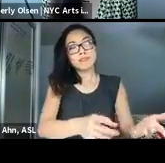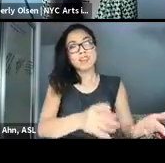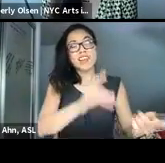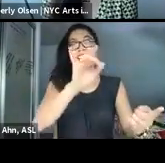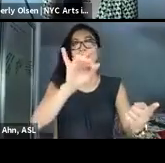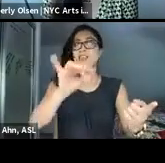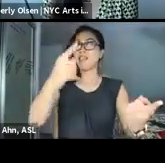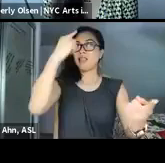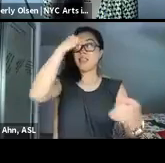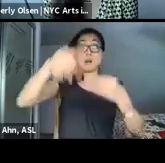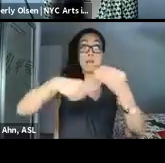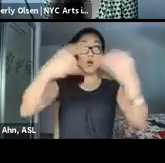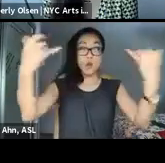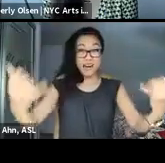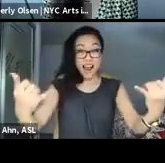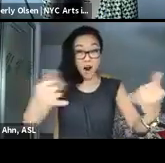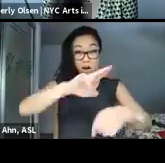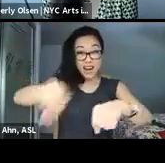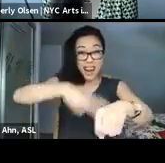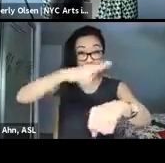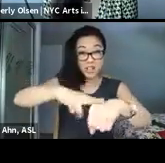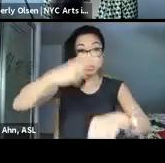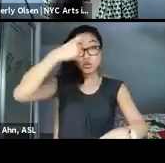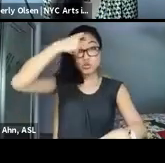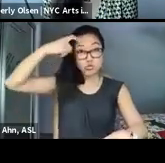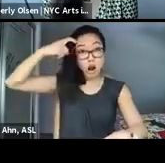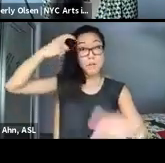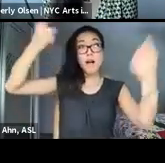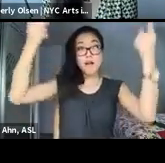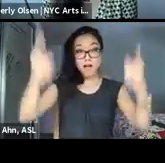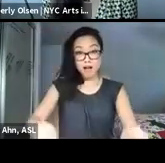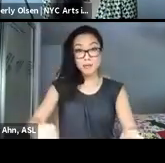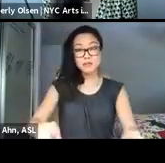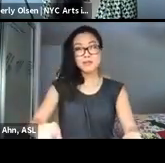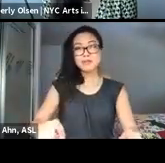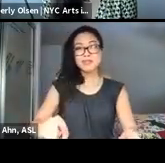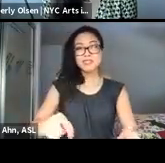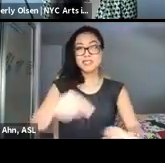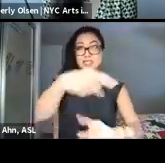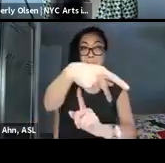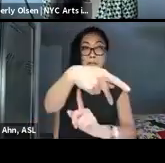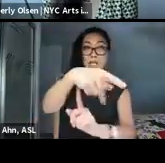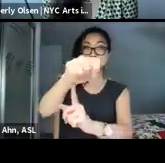prepared to address that. What is the responsibility of our